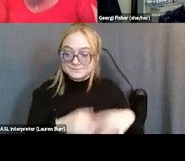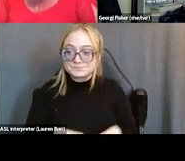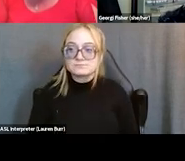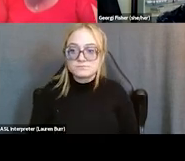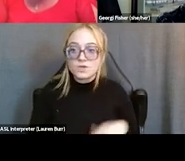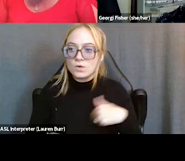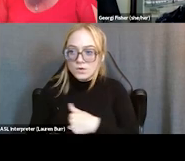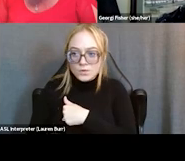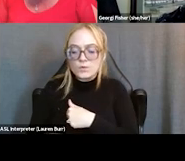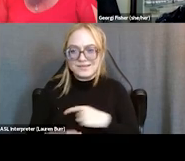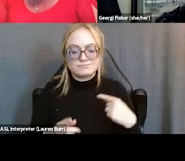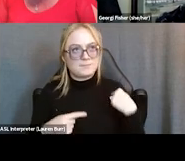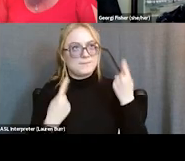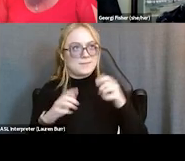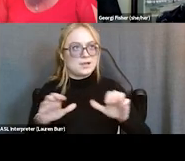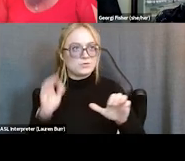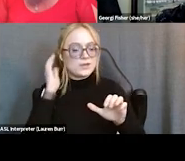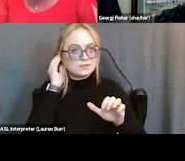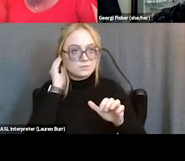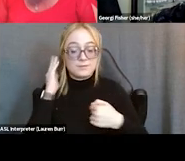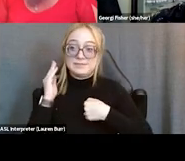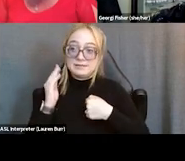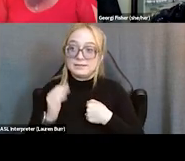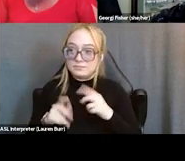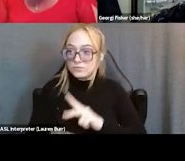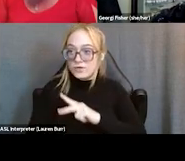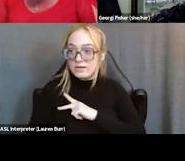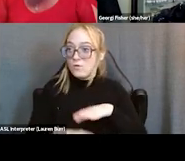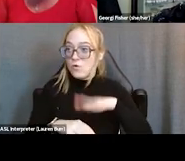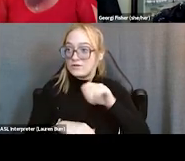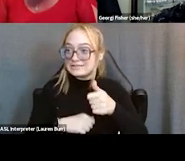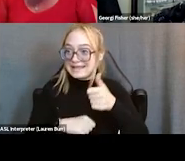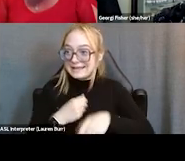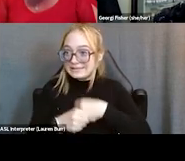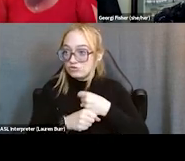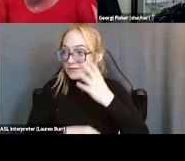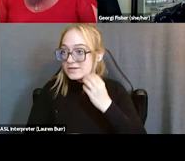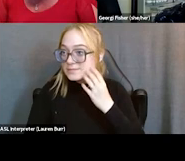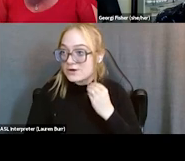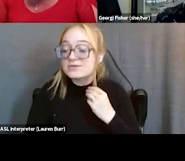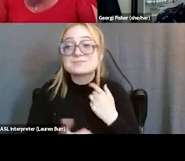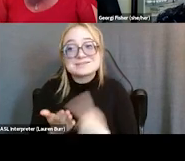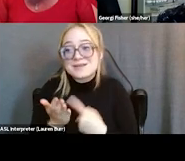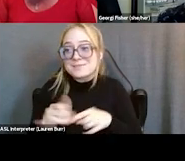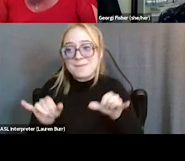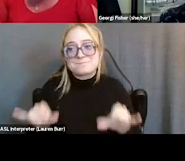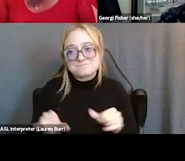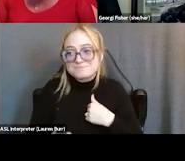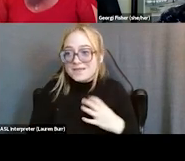like I've been doing it for like well over a decade now, sometimes there are things that I'll still forget or there's things that new workers